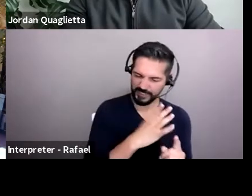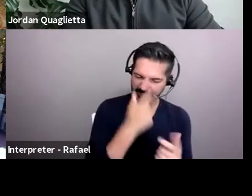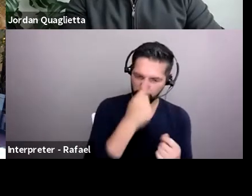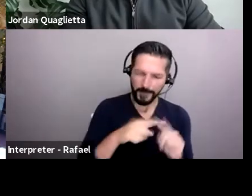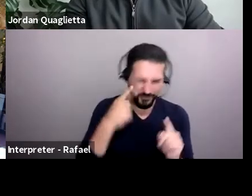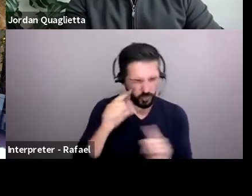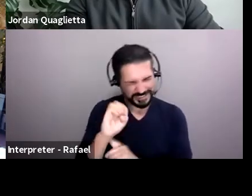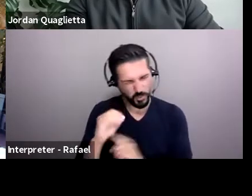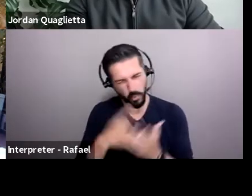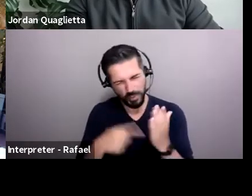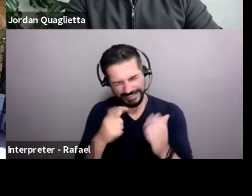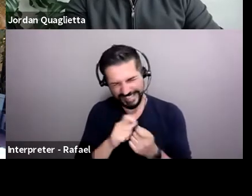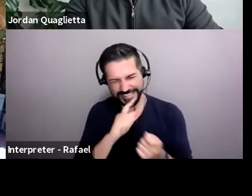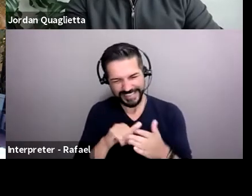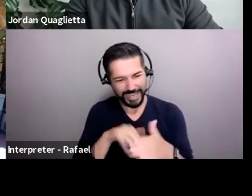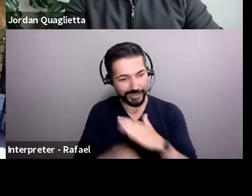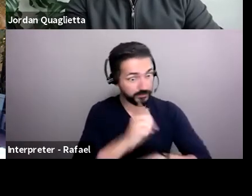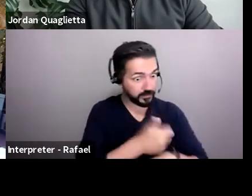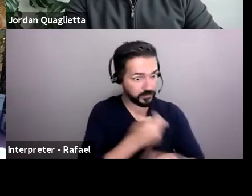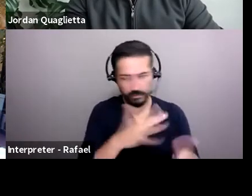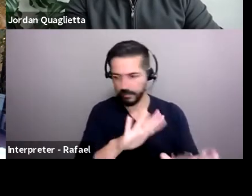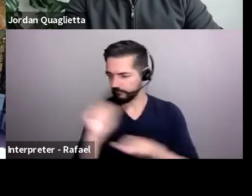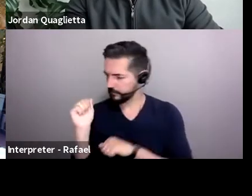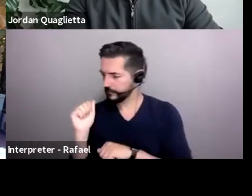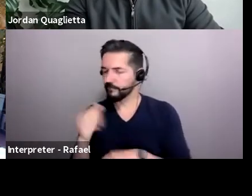It comes up where you have a show that's going to go for three months.